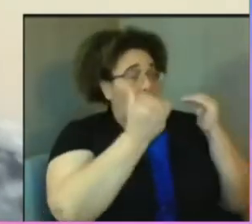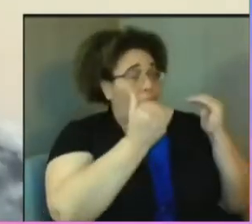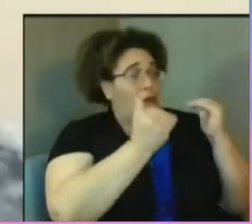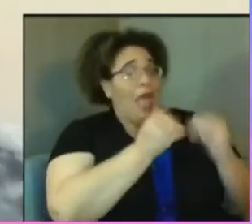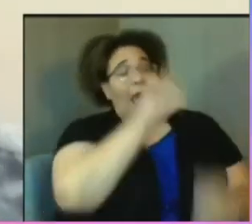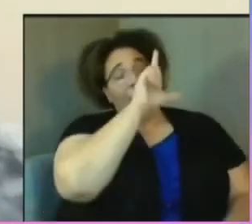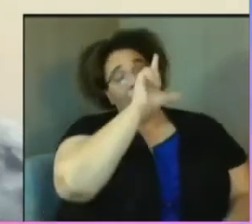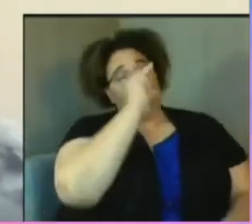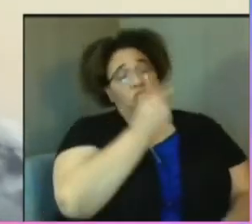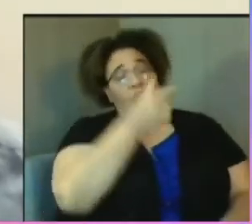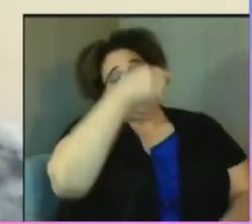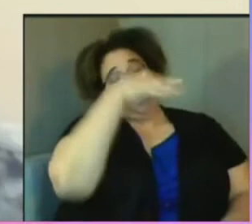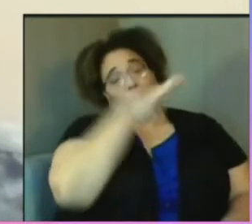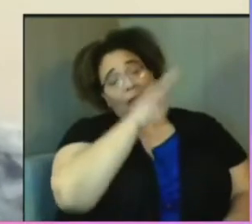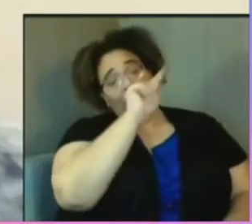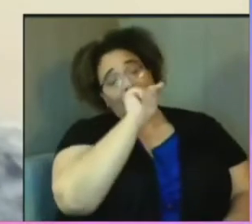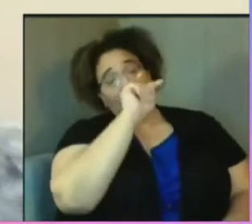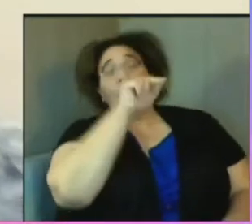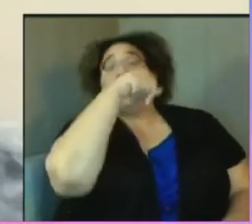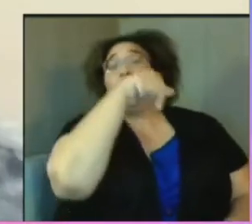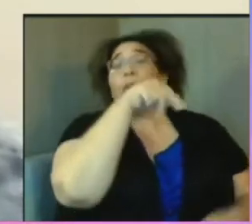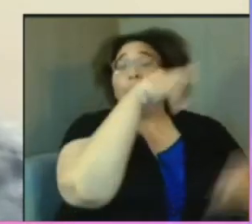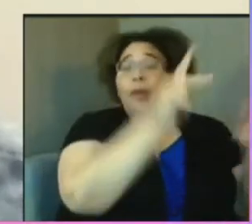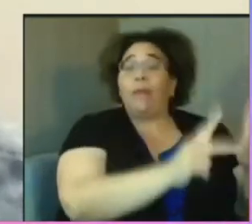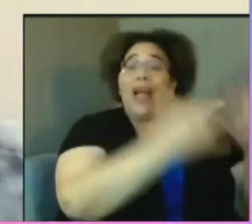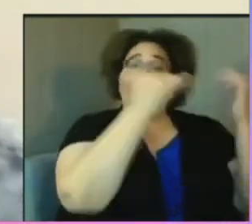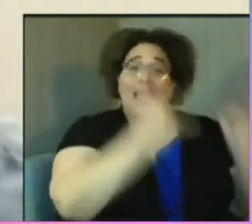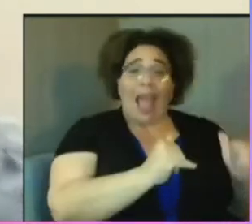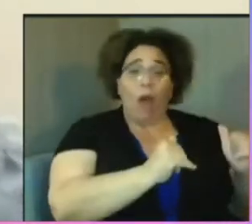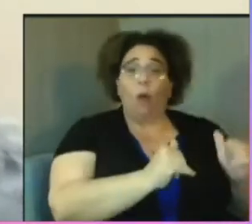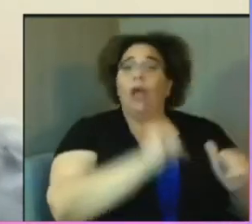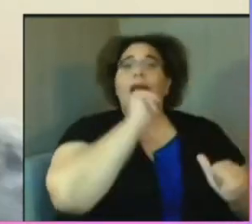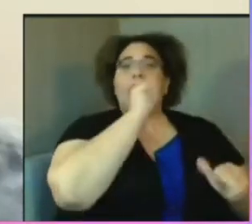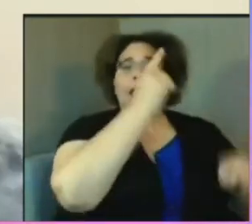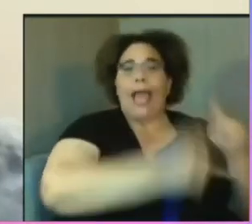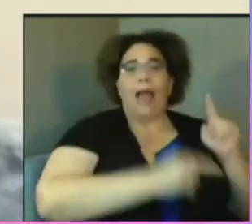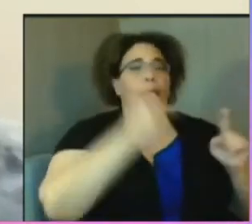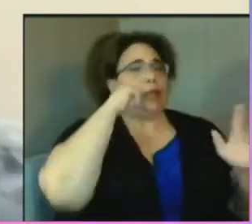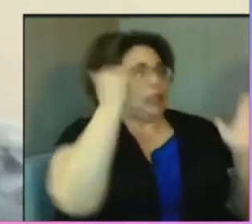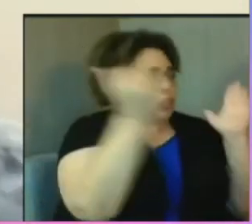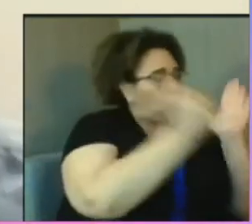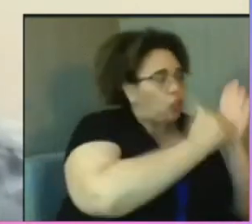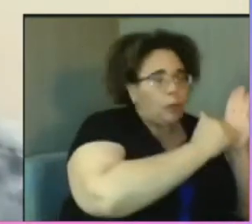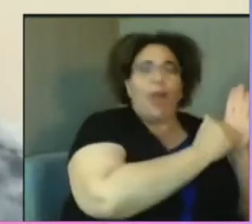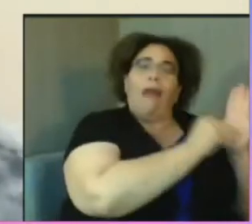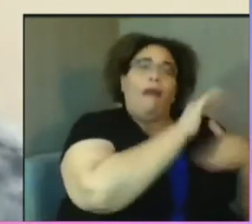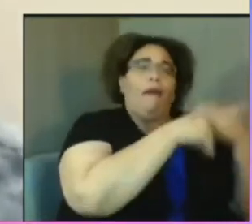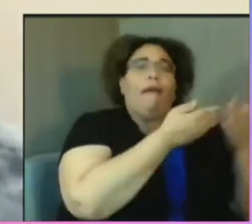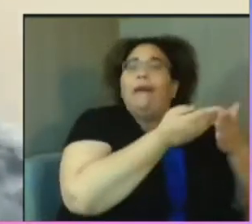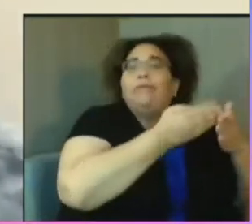from discrimination in employment across the country there is really no question, it was a very clear ruling